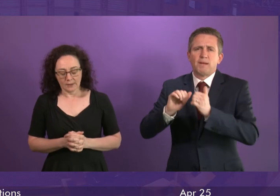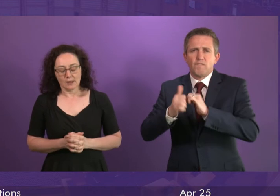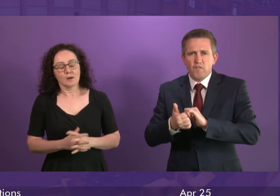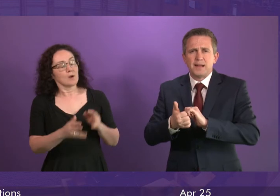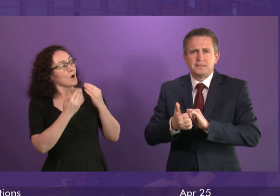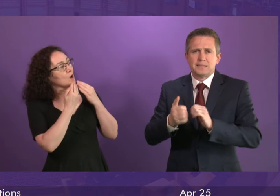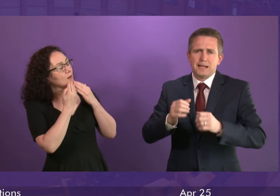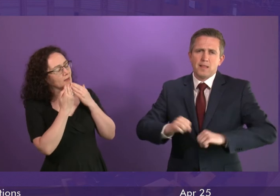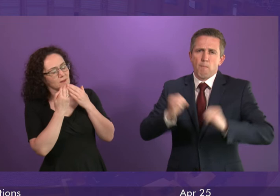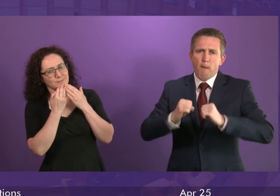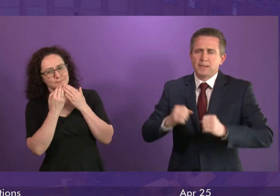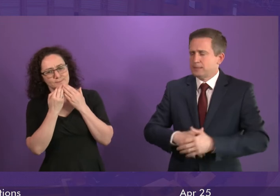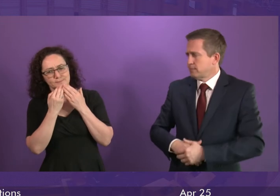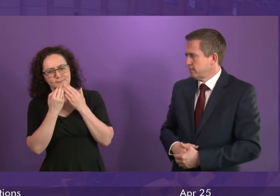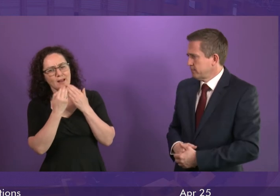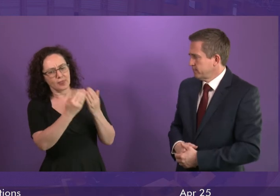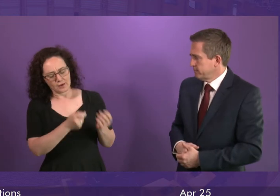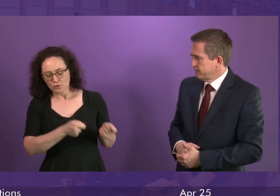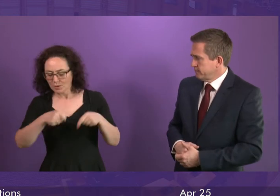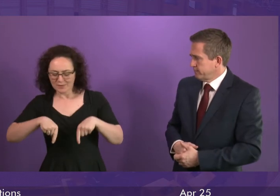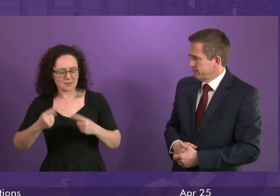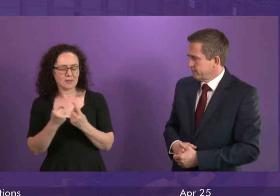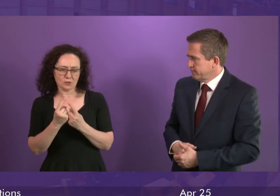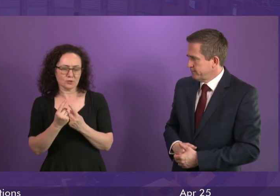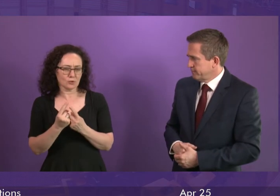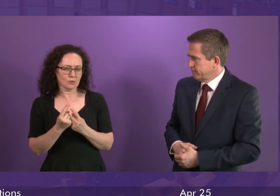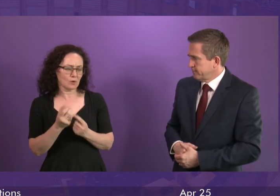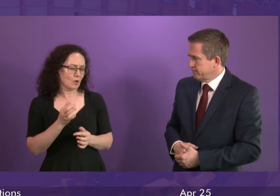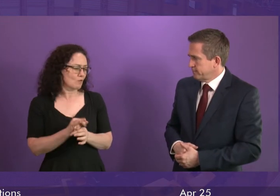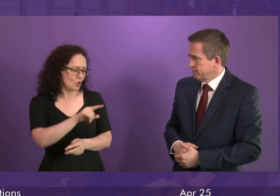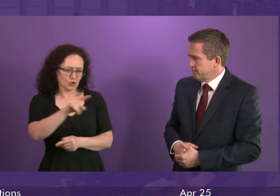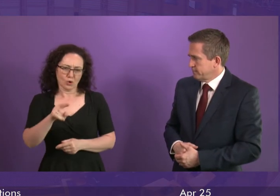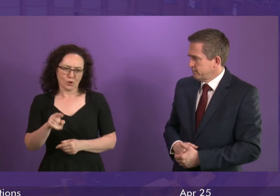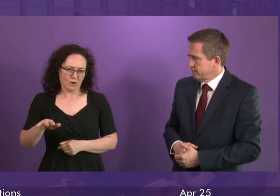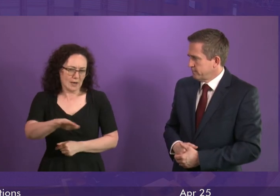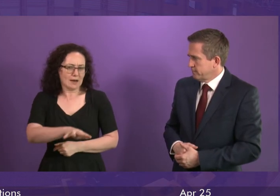I thank Bob Doris for raising this issue on behalf of his constituents. As I did yesterday,